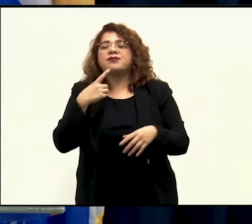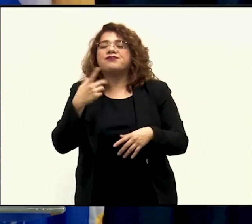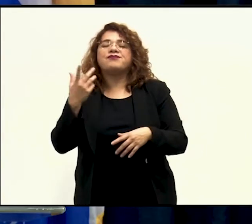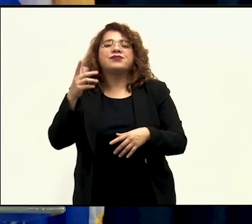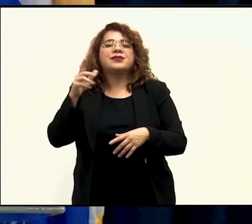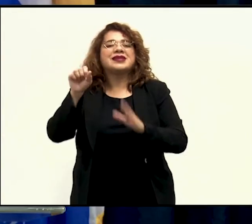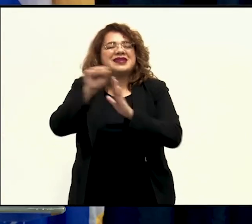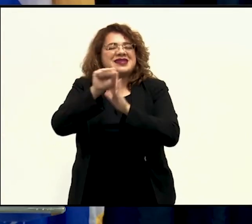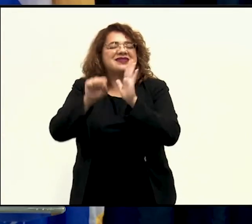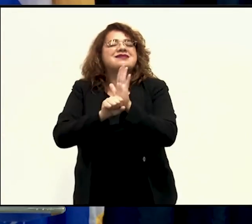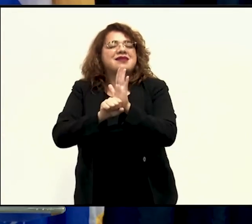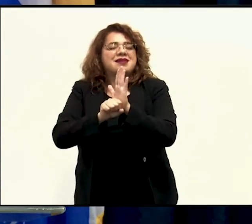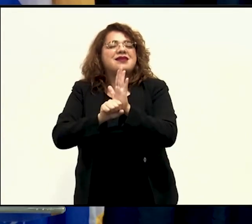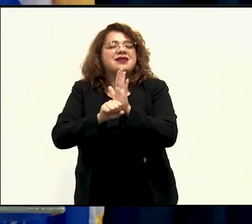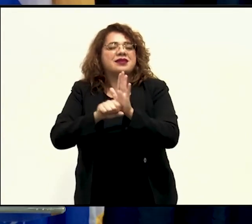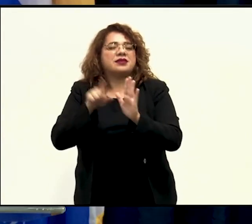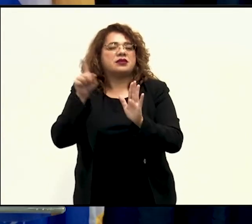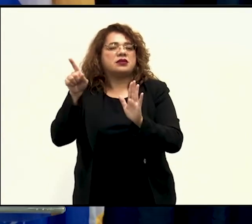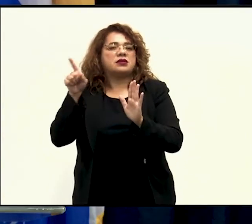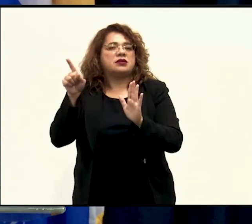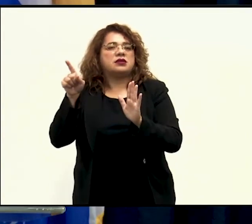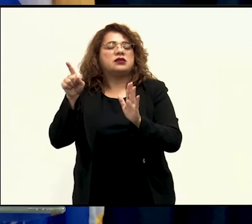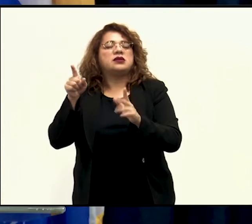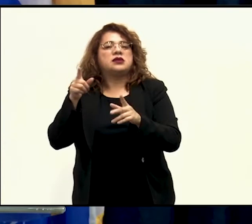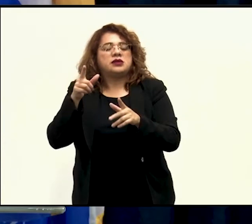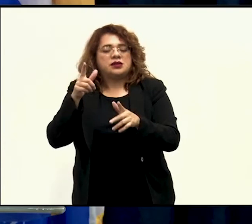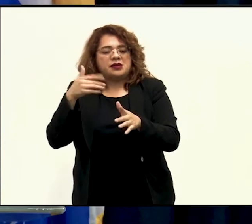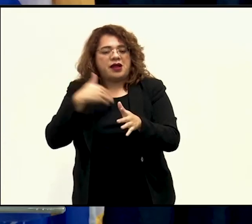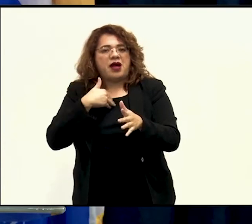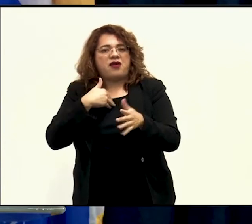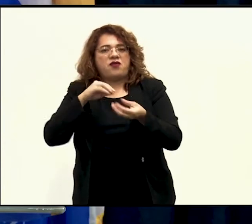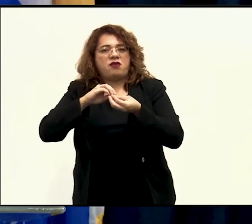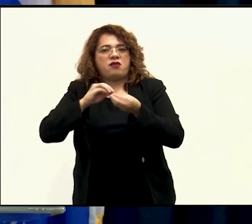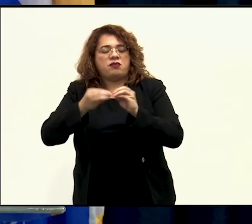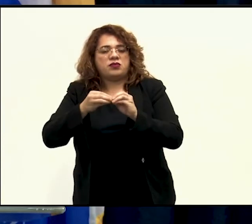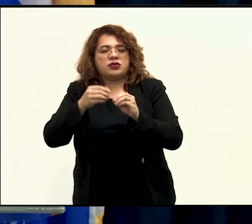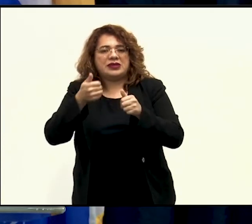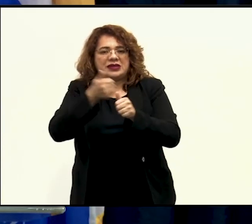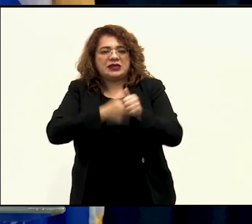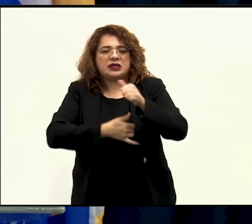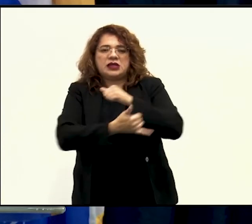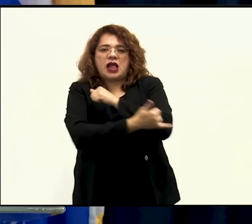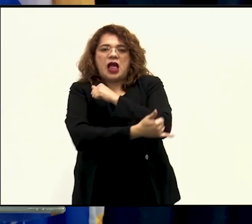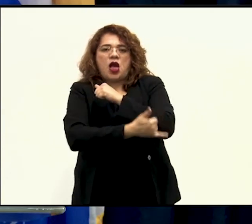working, the state has those data by county and they are looking to identify it in a more